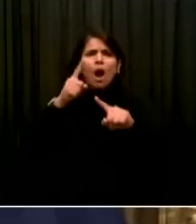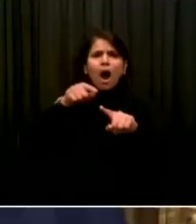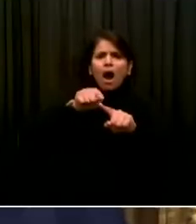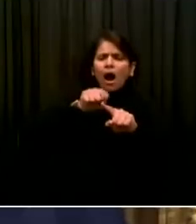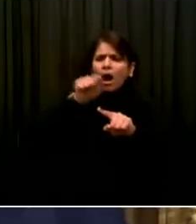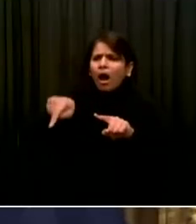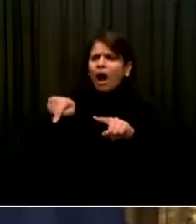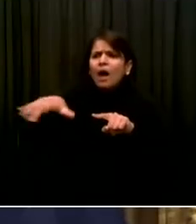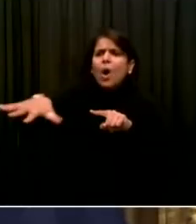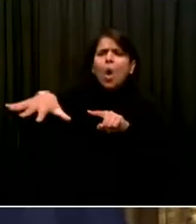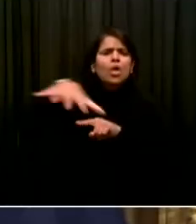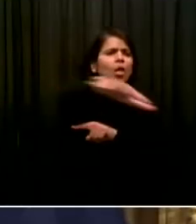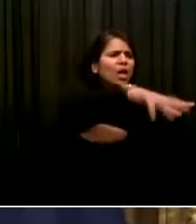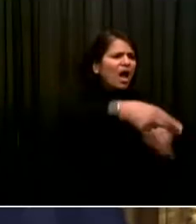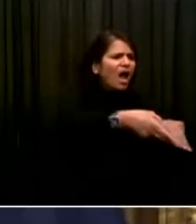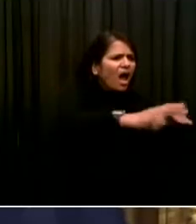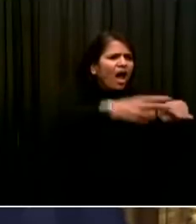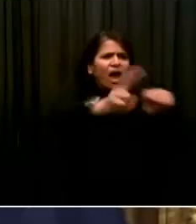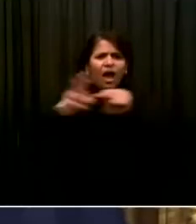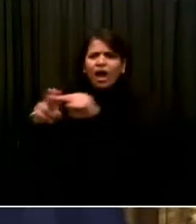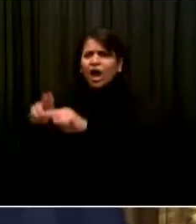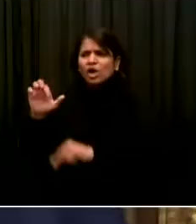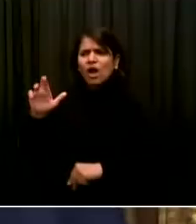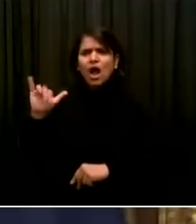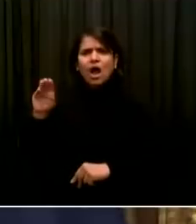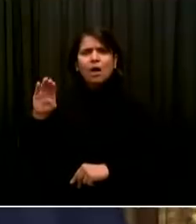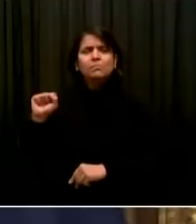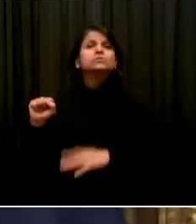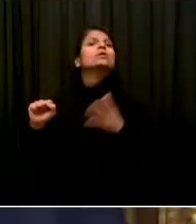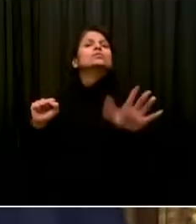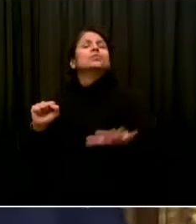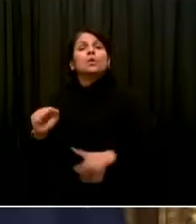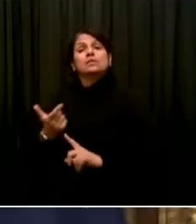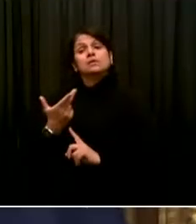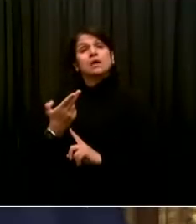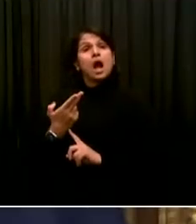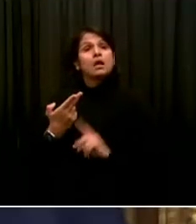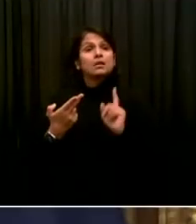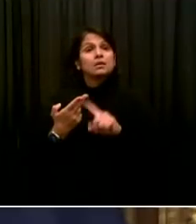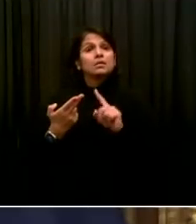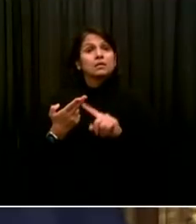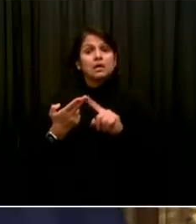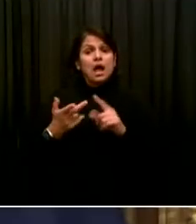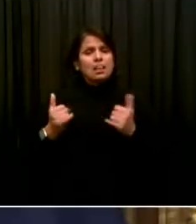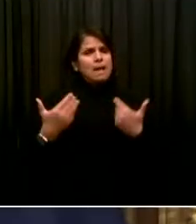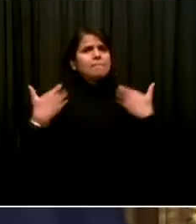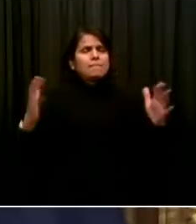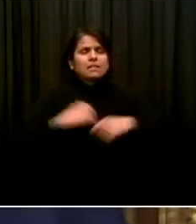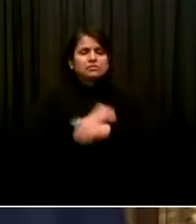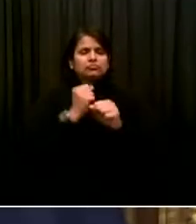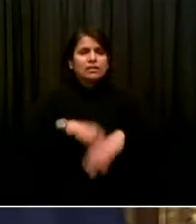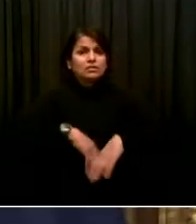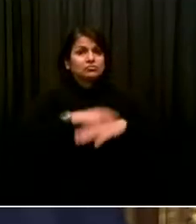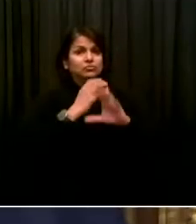RISE IN GUN VIOLENCE, GUN VIOLENCE IS A PUBCLI HEALTH CRISIS.